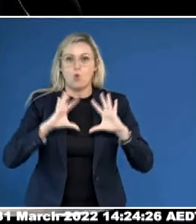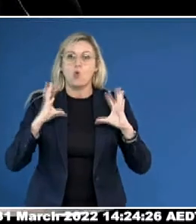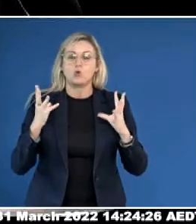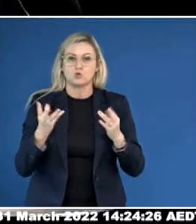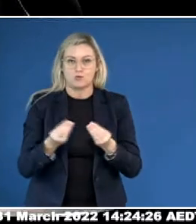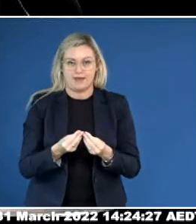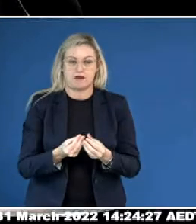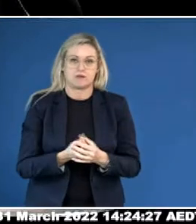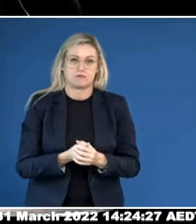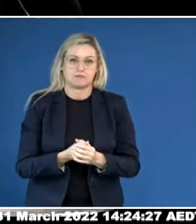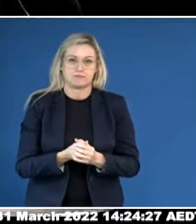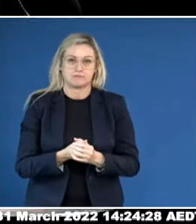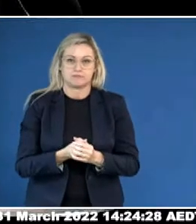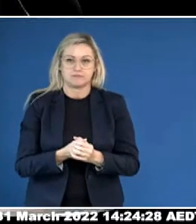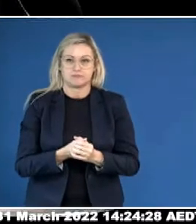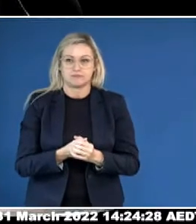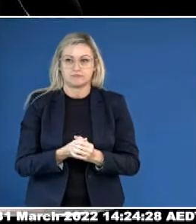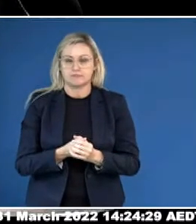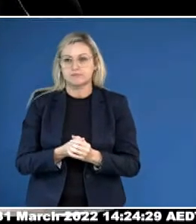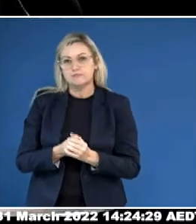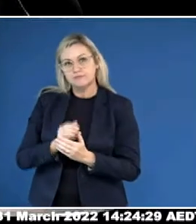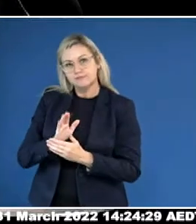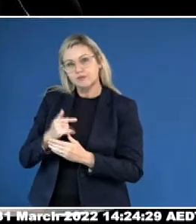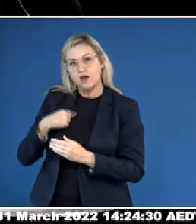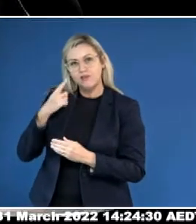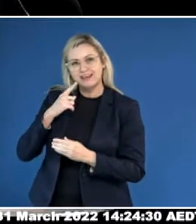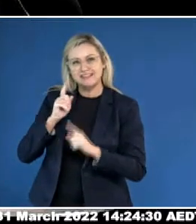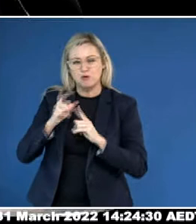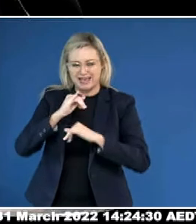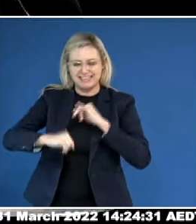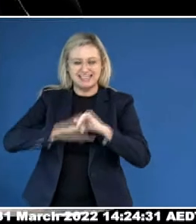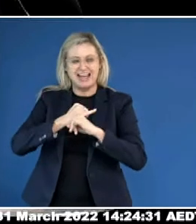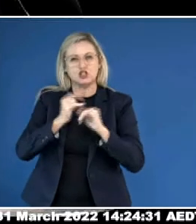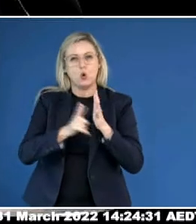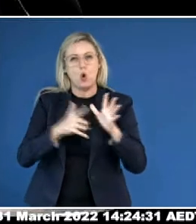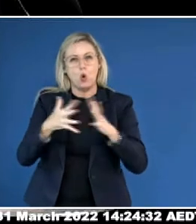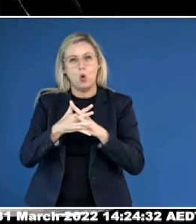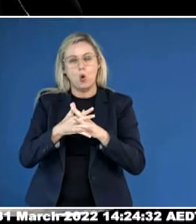you like. MS EASTMAN: Yes, sometimes international law language is "interdependent, interrelated and indivisible."